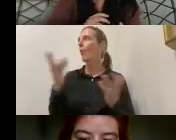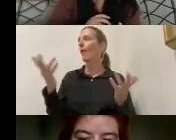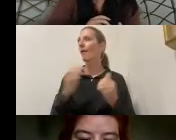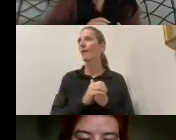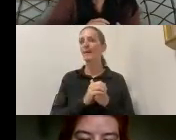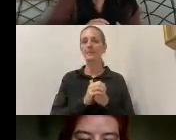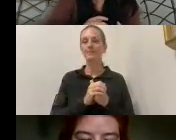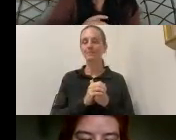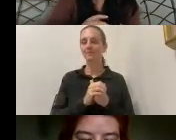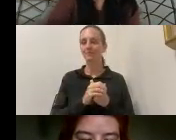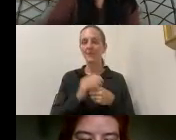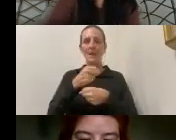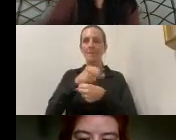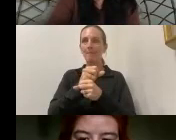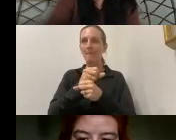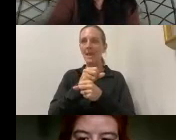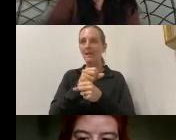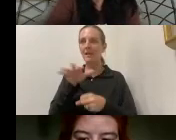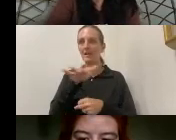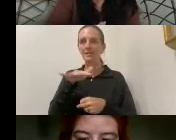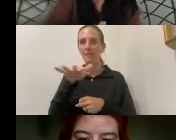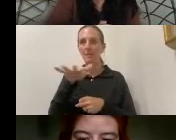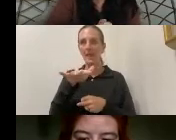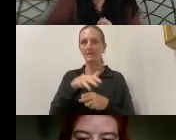in areas that youth actually are.